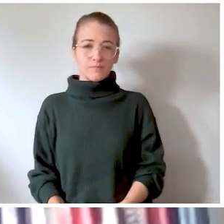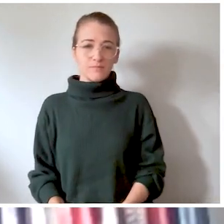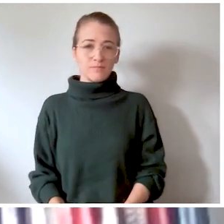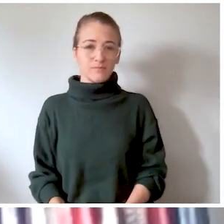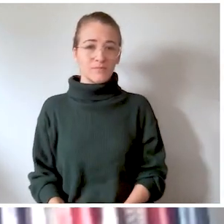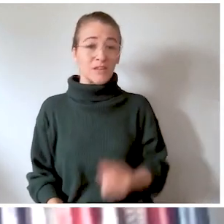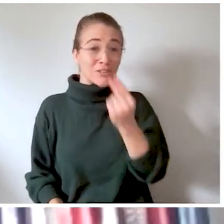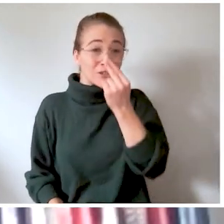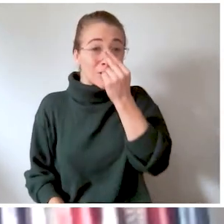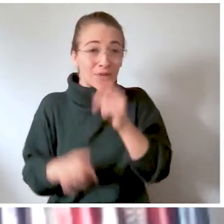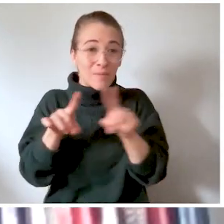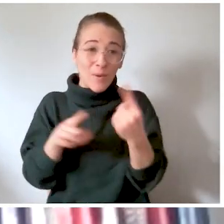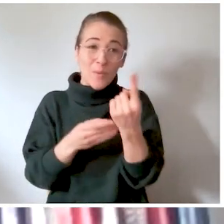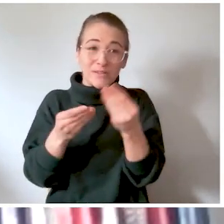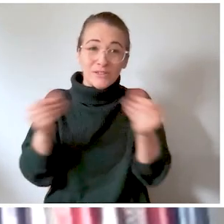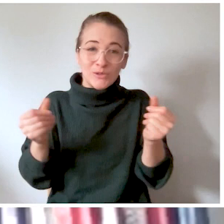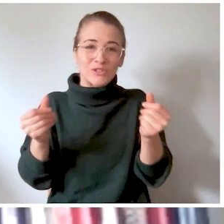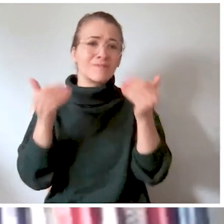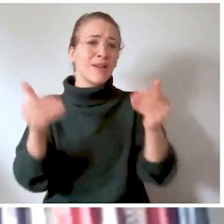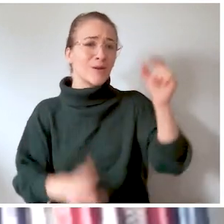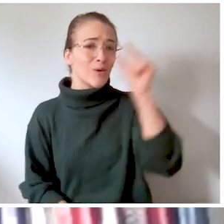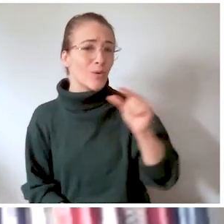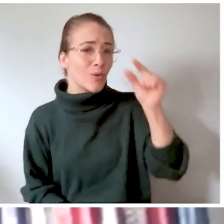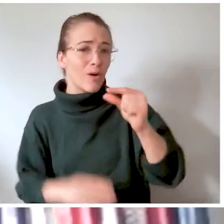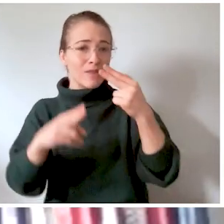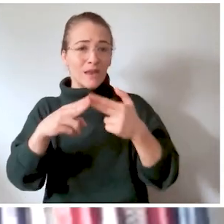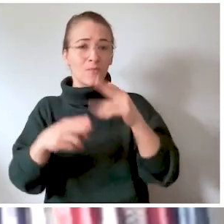I would really just recommend googling the name of your town and your city